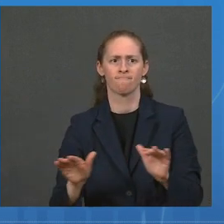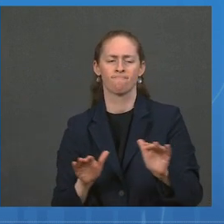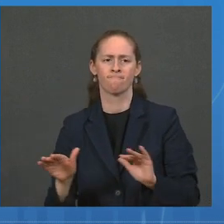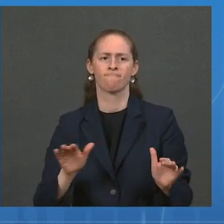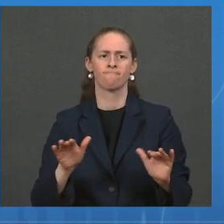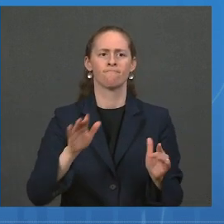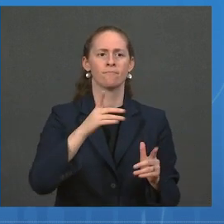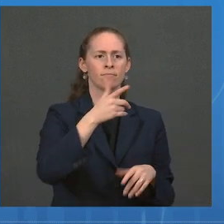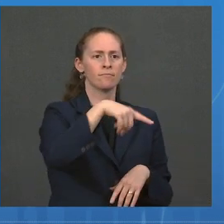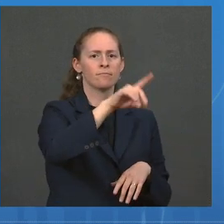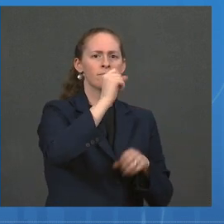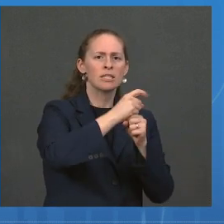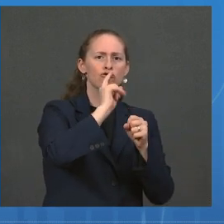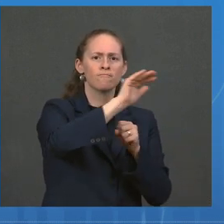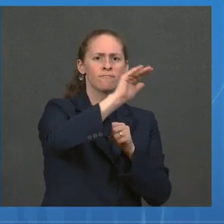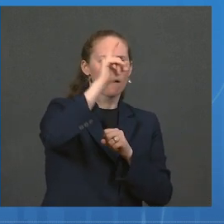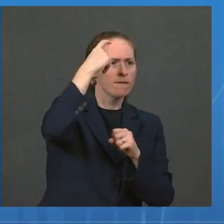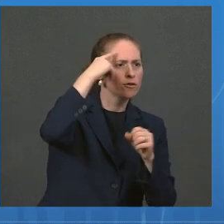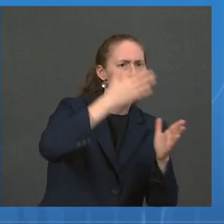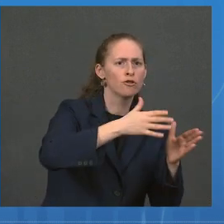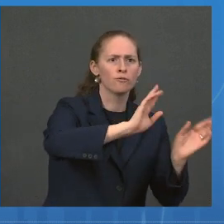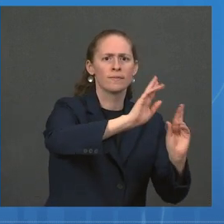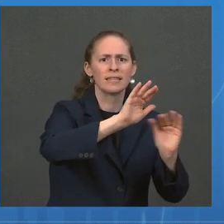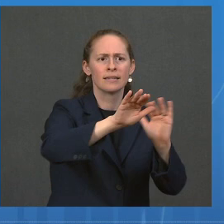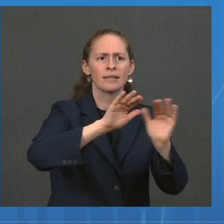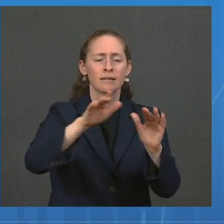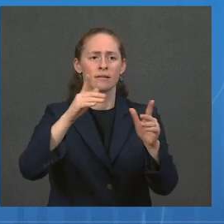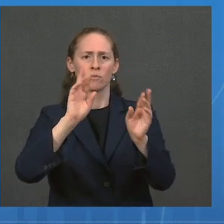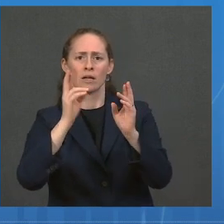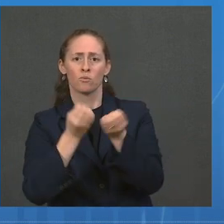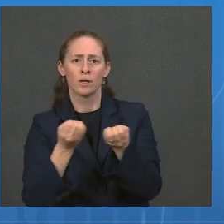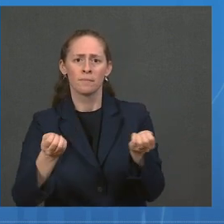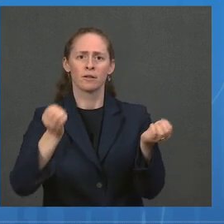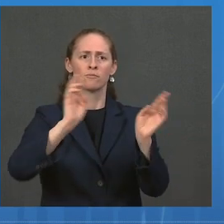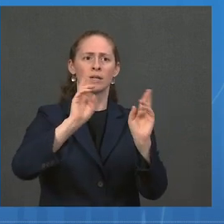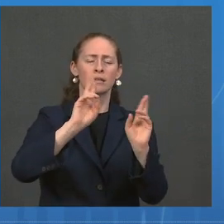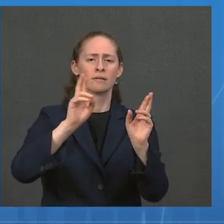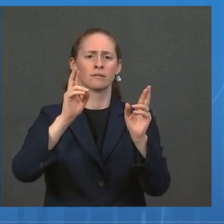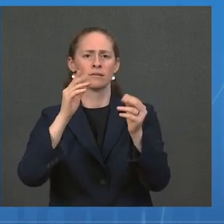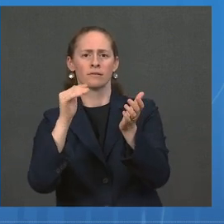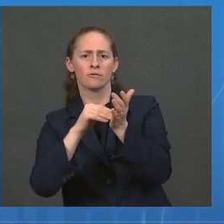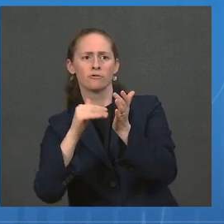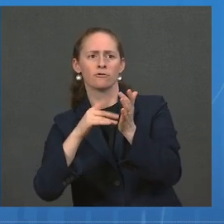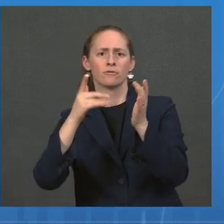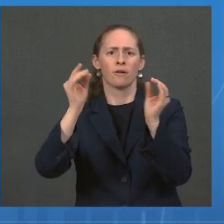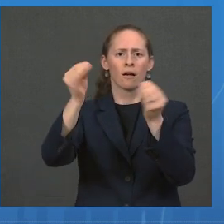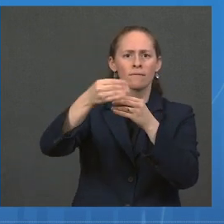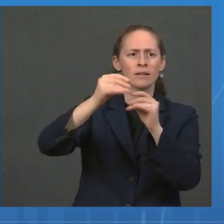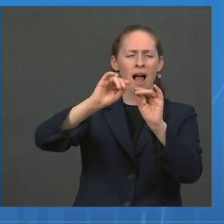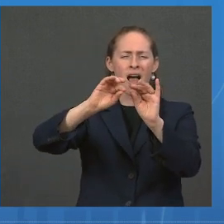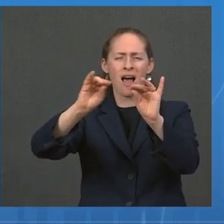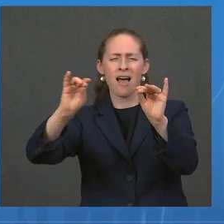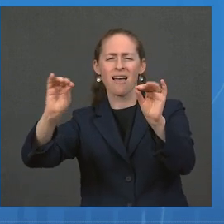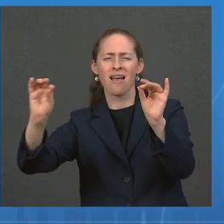to make sure that they have the right set of pediatricians and family doctors lined up to receive the vaccine,